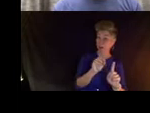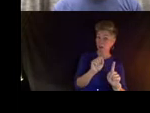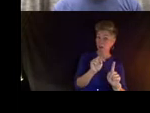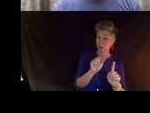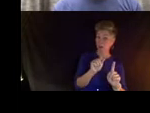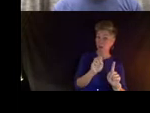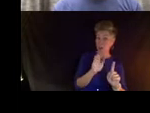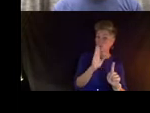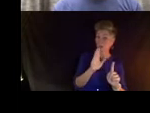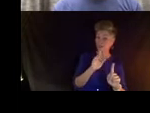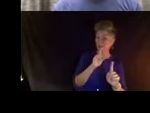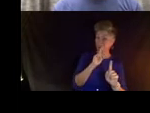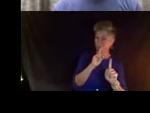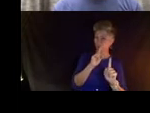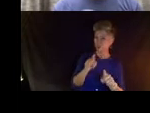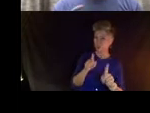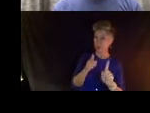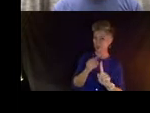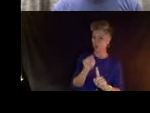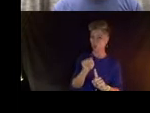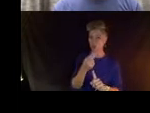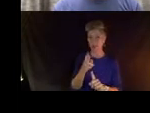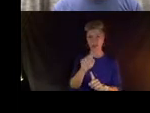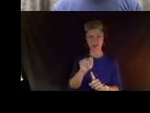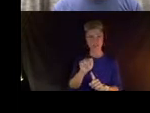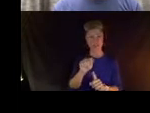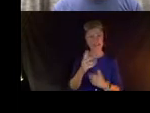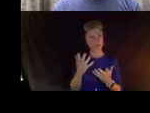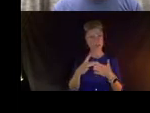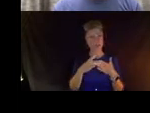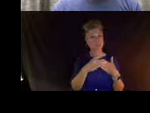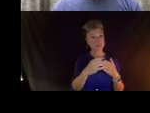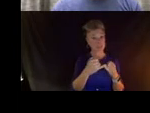a little bit to that. So it's the guidelines for prostate cancer screening